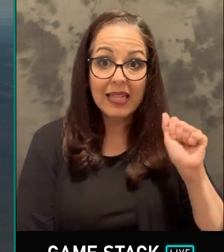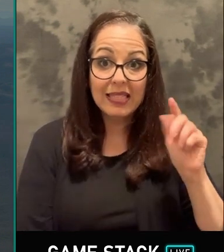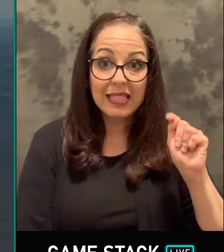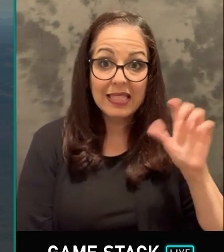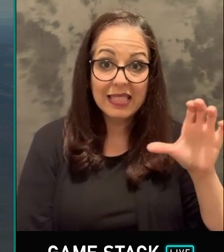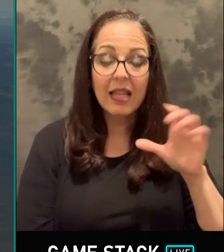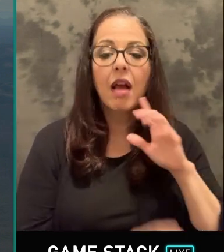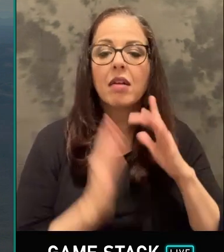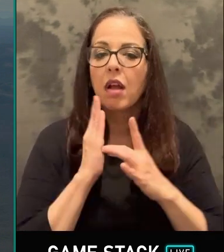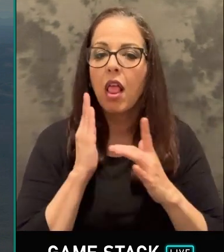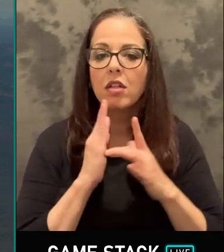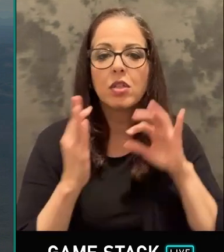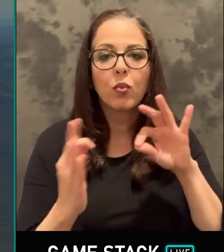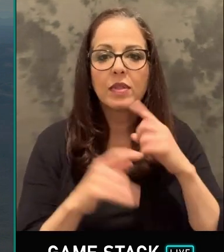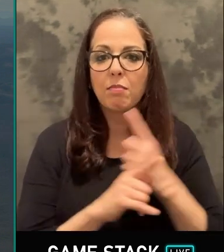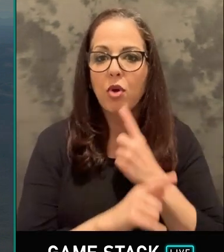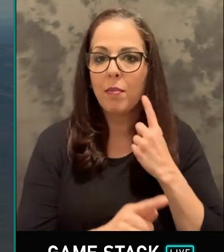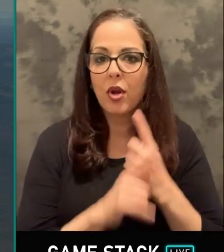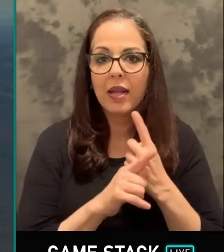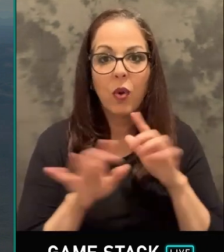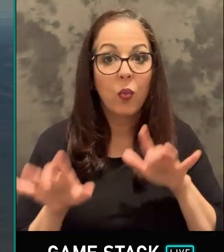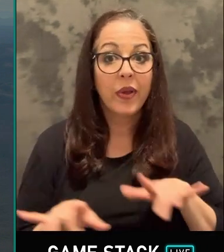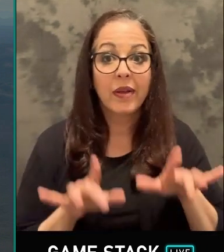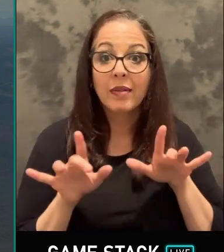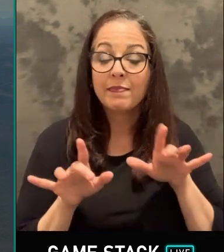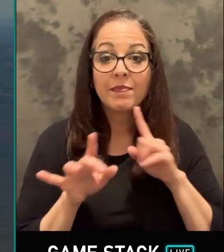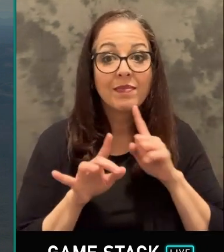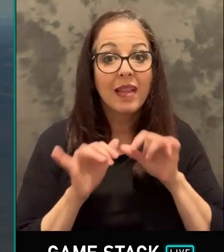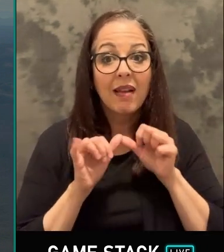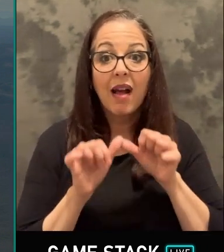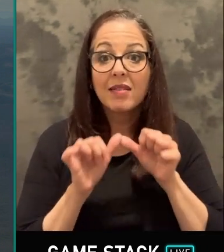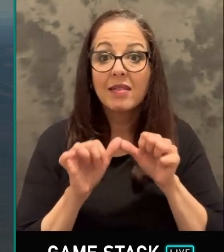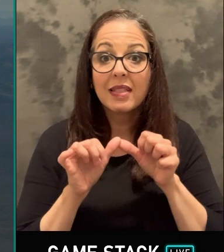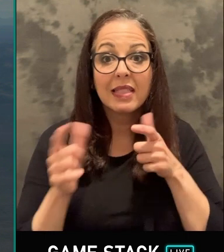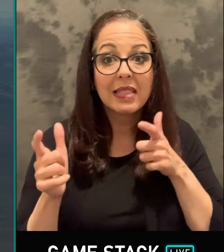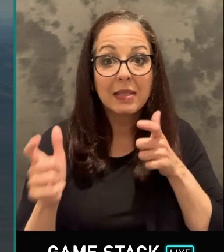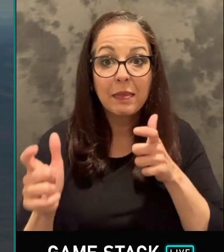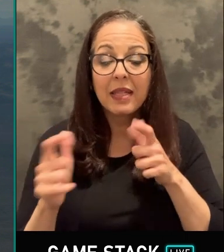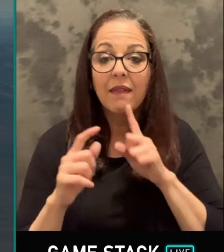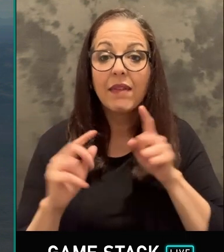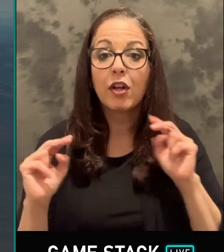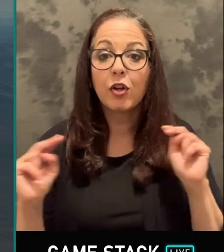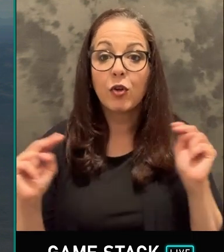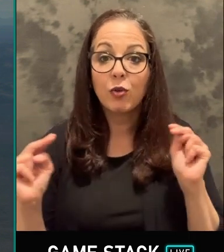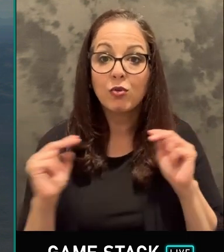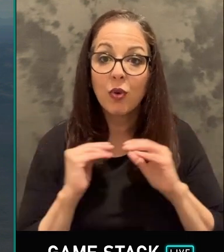We recorded our samples with a consistent speed and a very natural turn, and the more voice we provided,